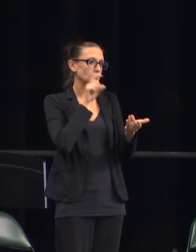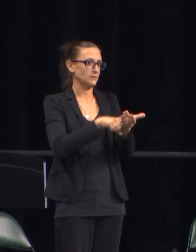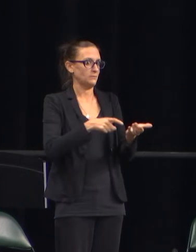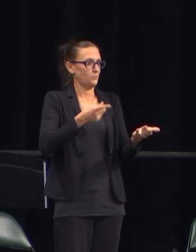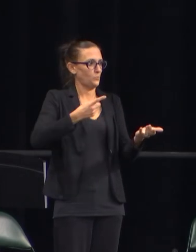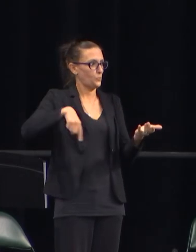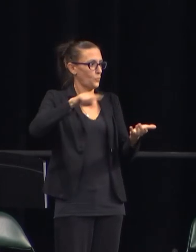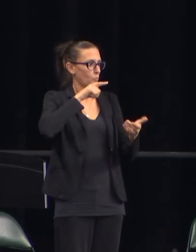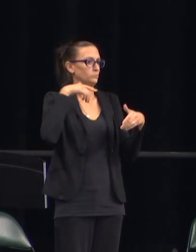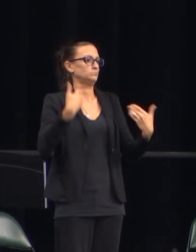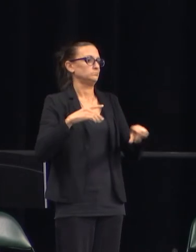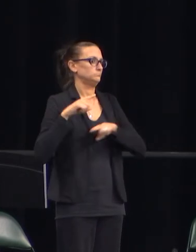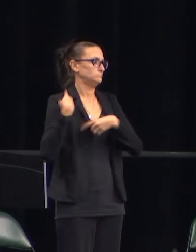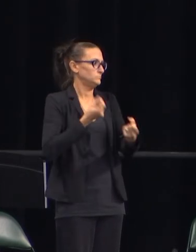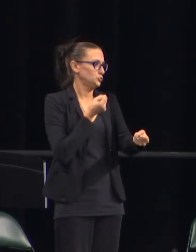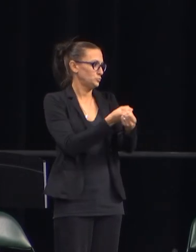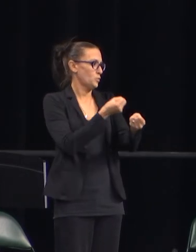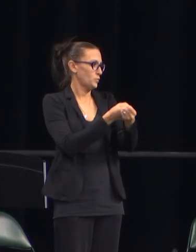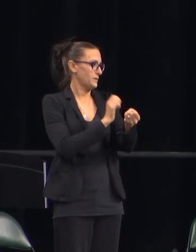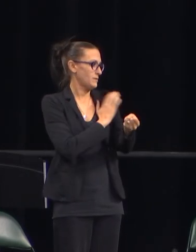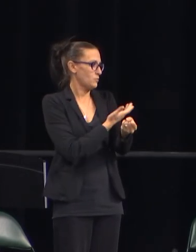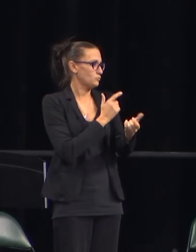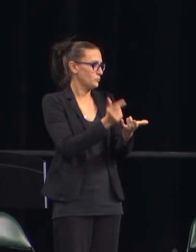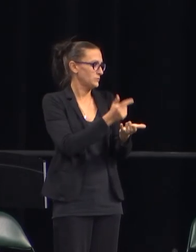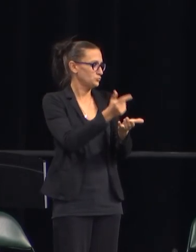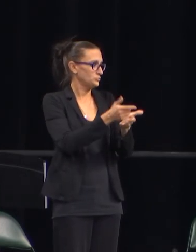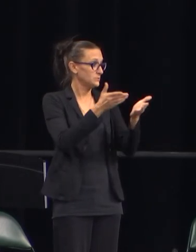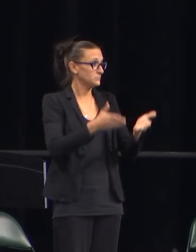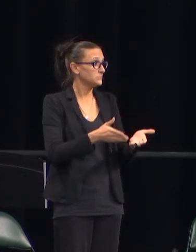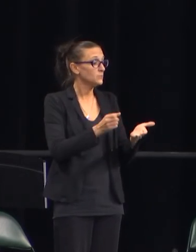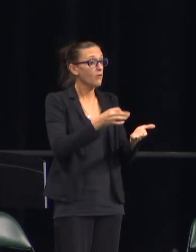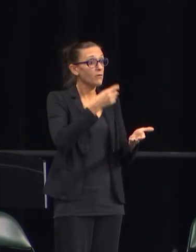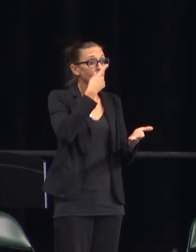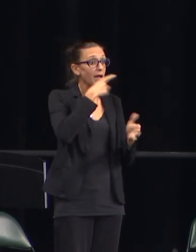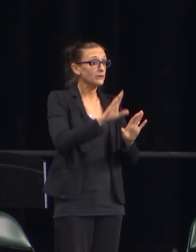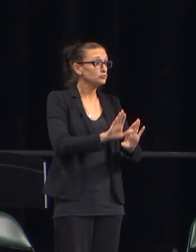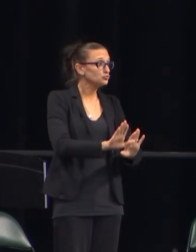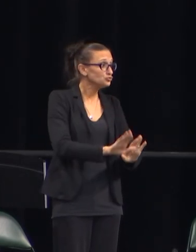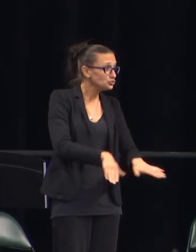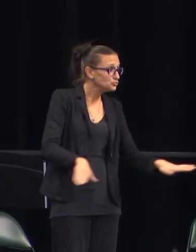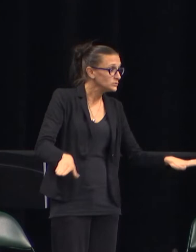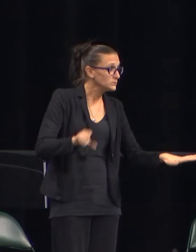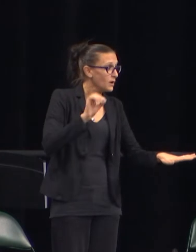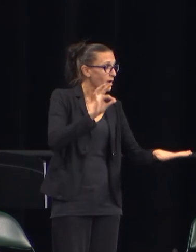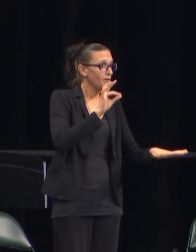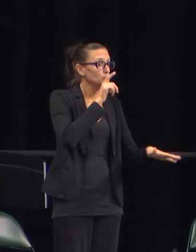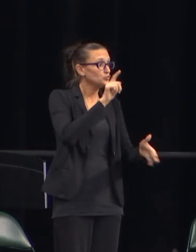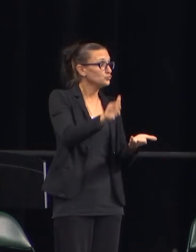that have supported our graduates. So could I have the children of the graduates please stand?